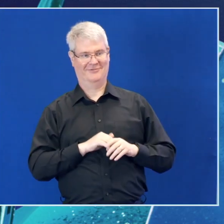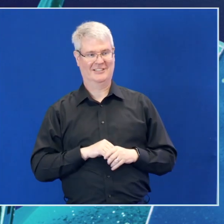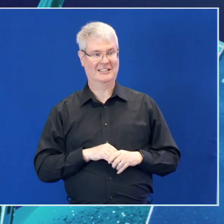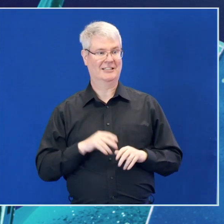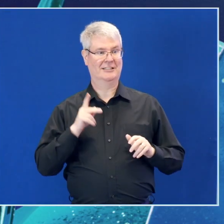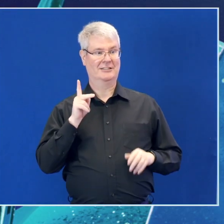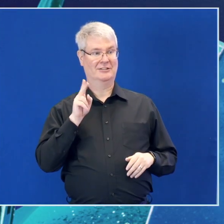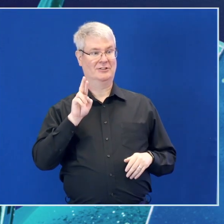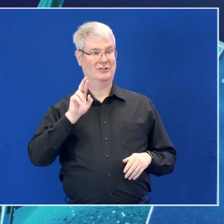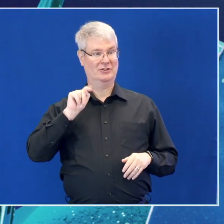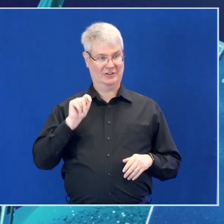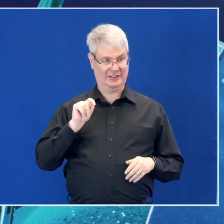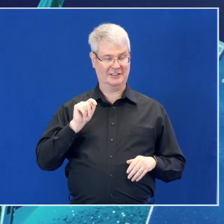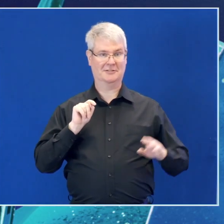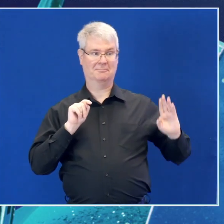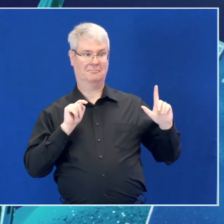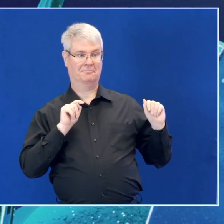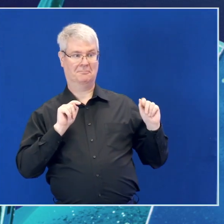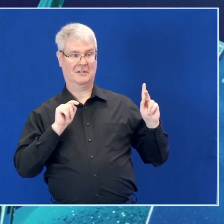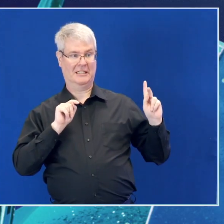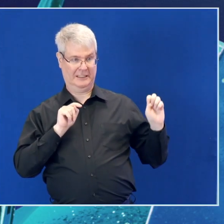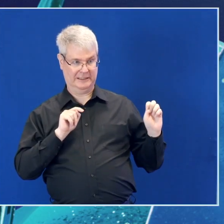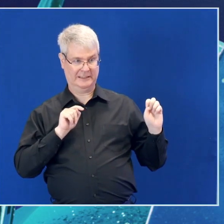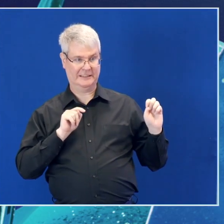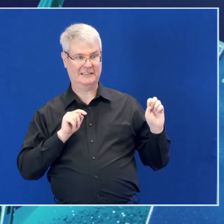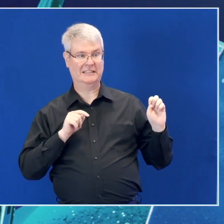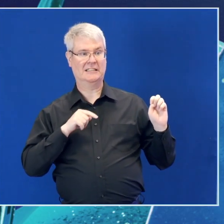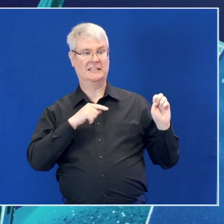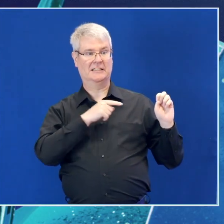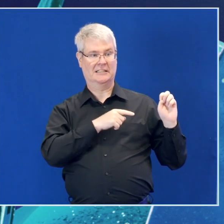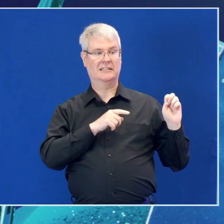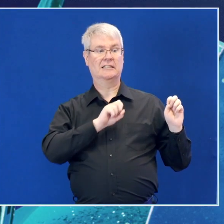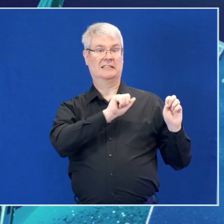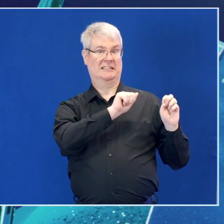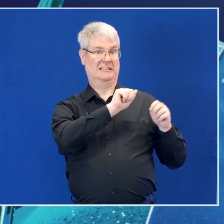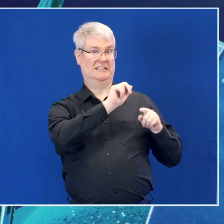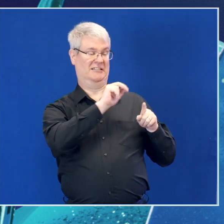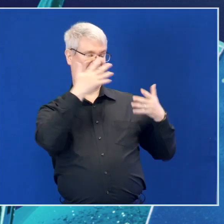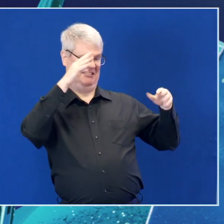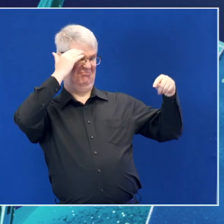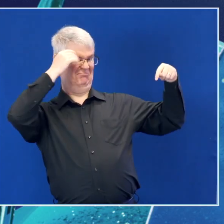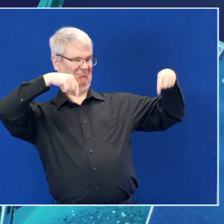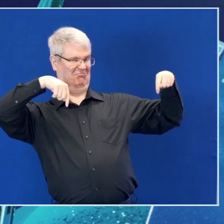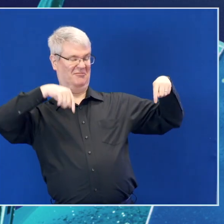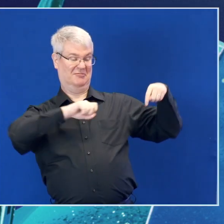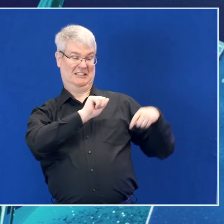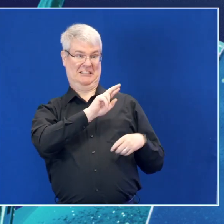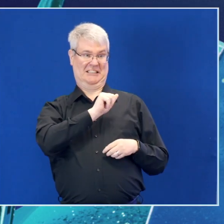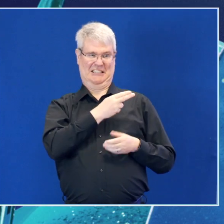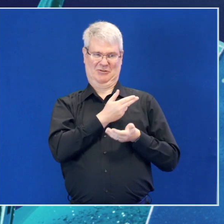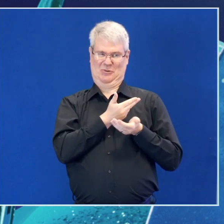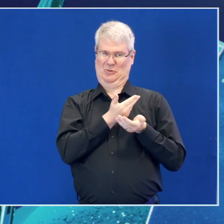Sarah, I've gotten a chance to know and you have a fantastic group of panelists here that are true experts in each of their areas.